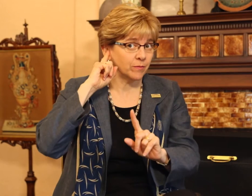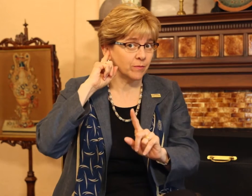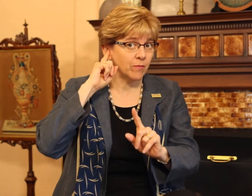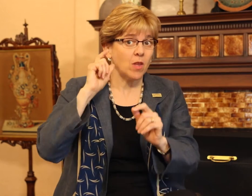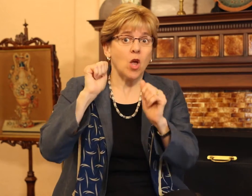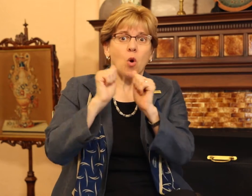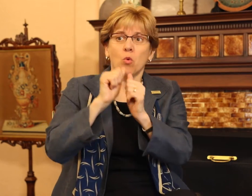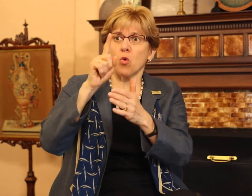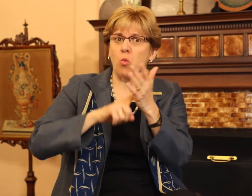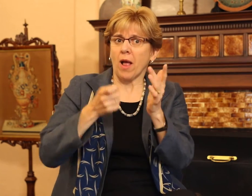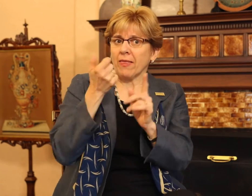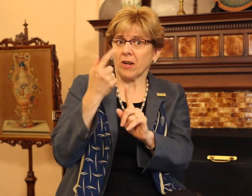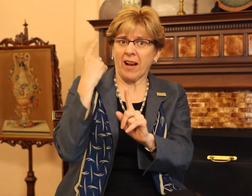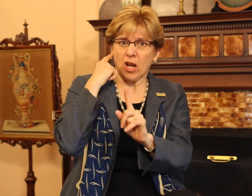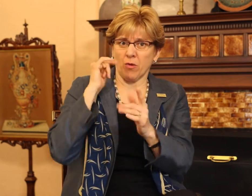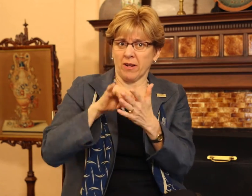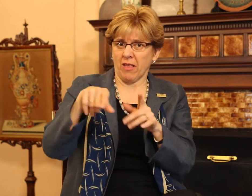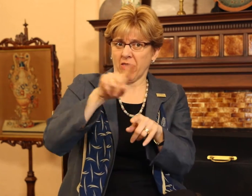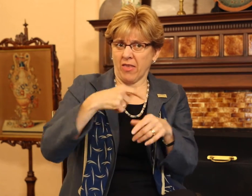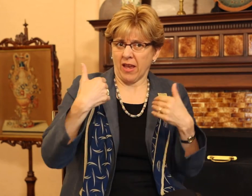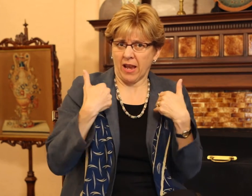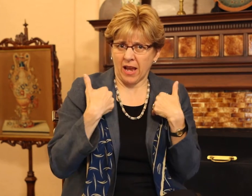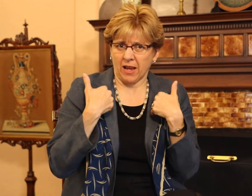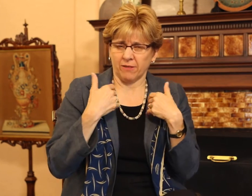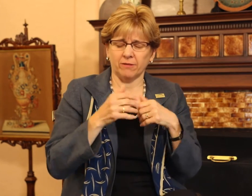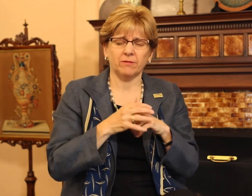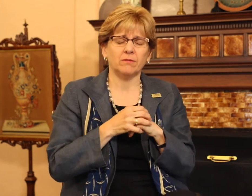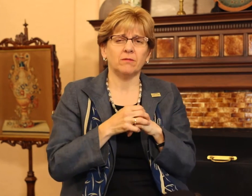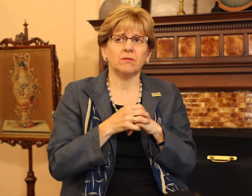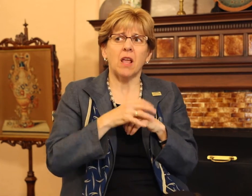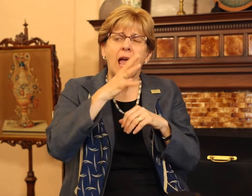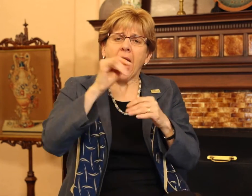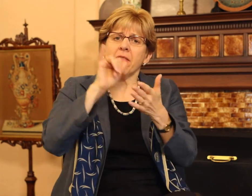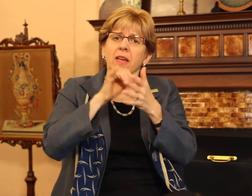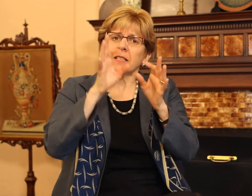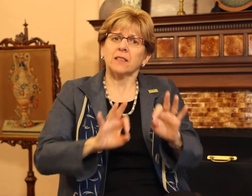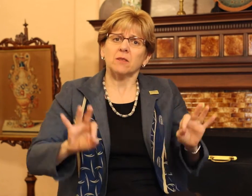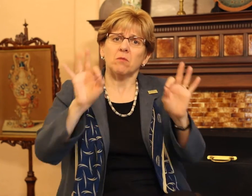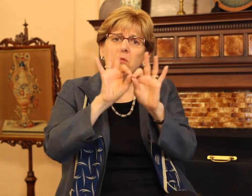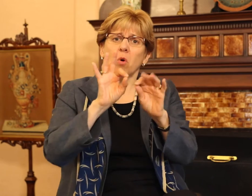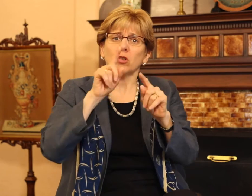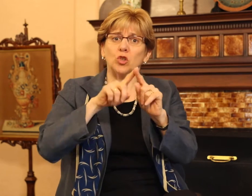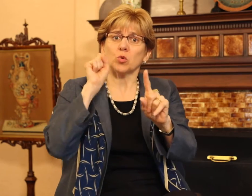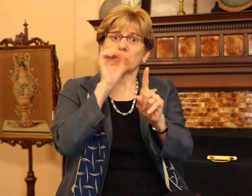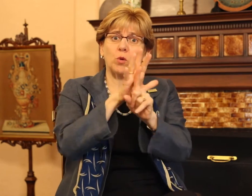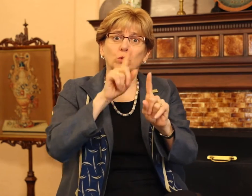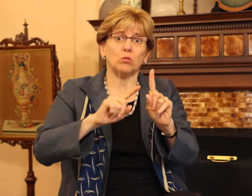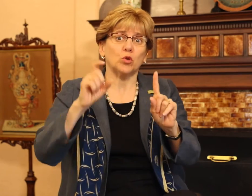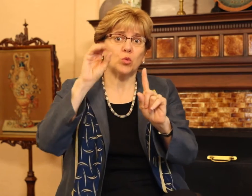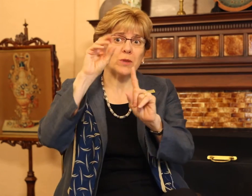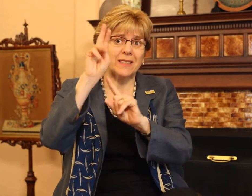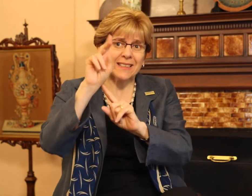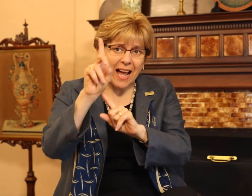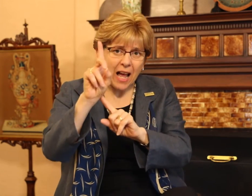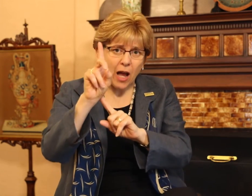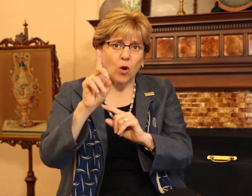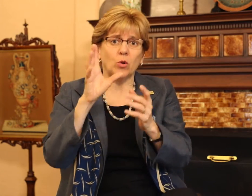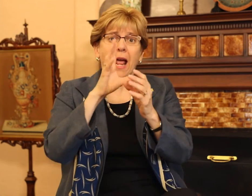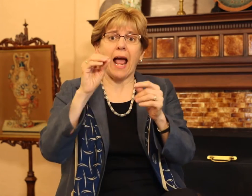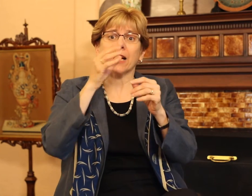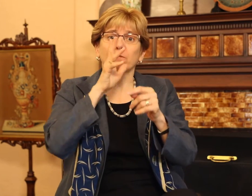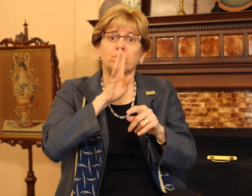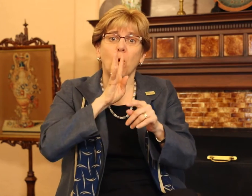what little hearing they have. And, it’s important to expose them to sound and spoken language first and